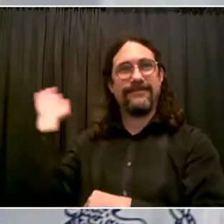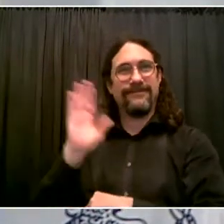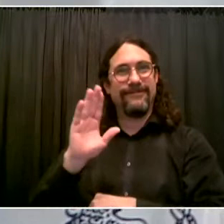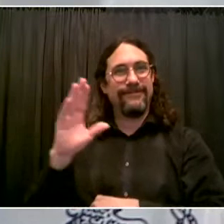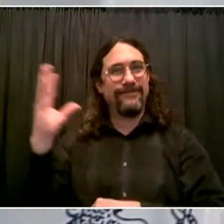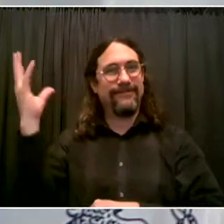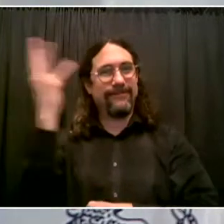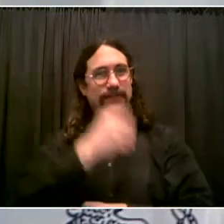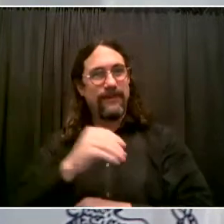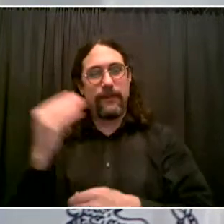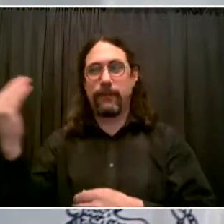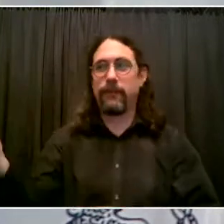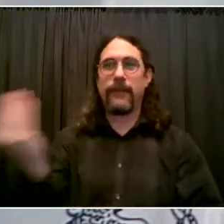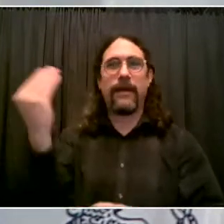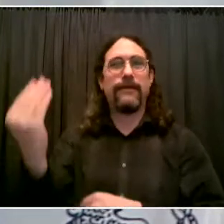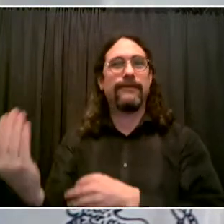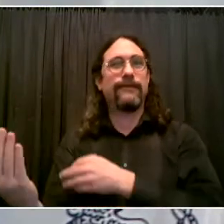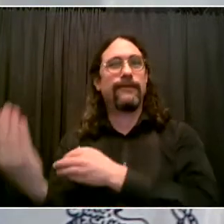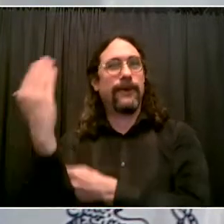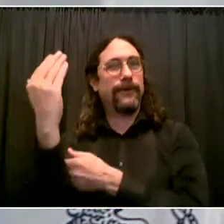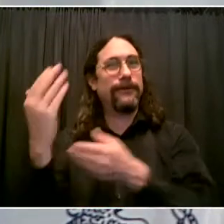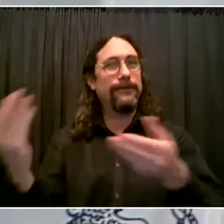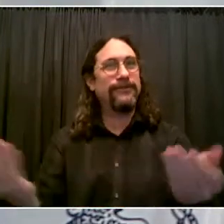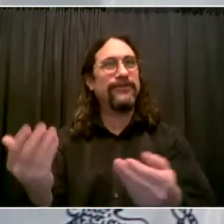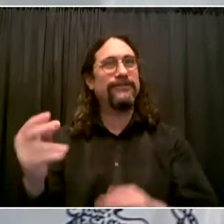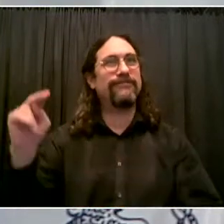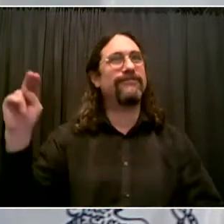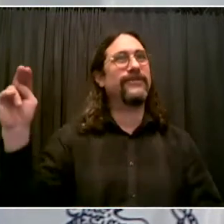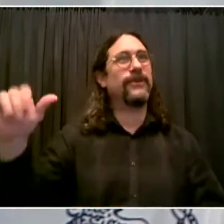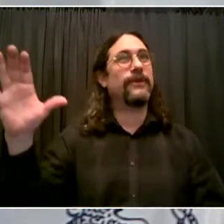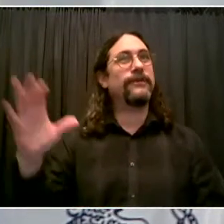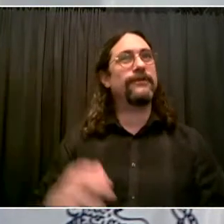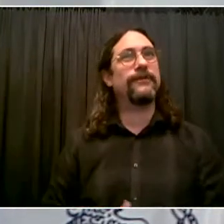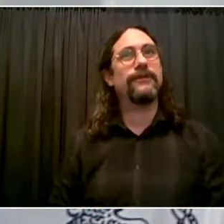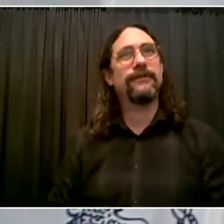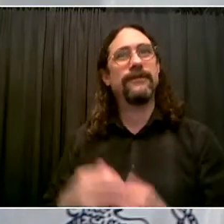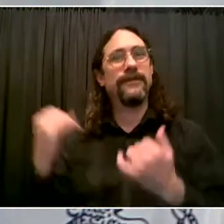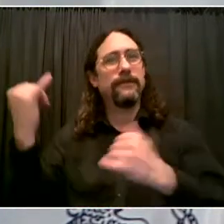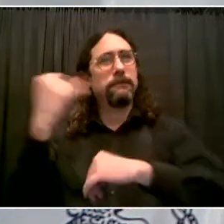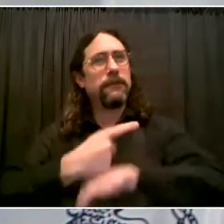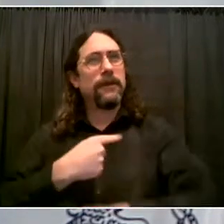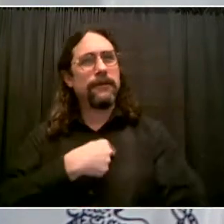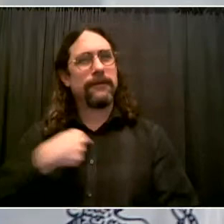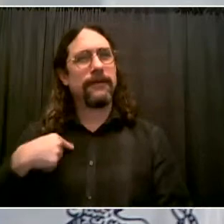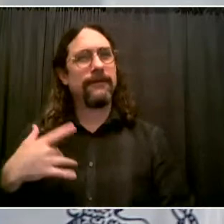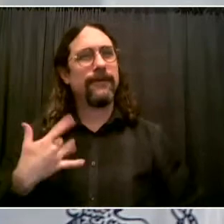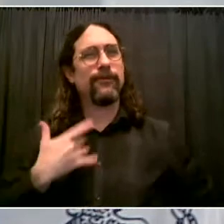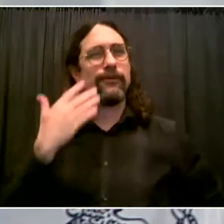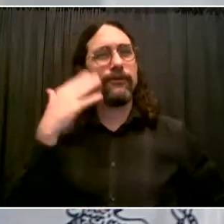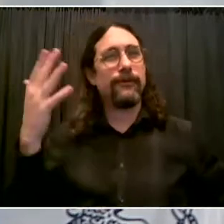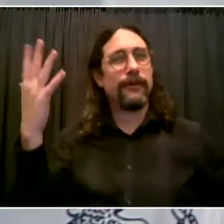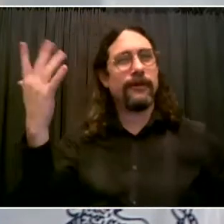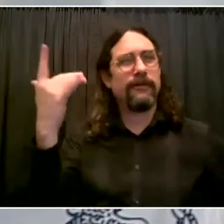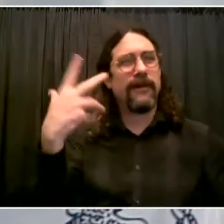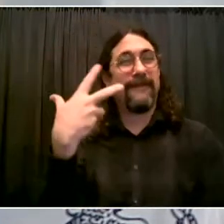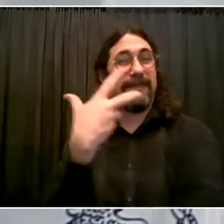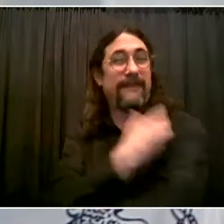THE BEAUTIFUL MONDAY MORNING